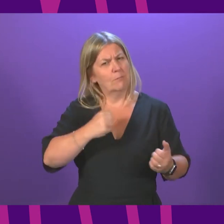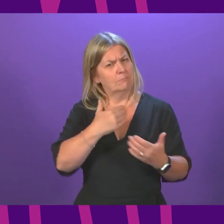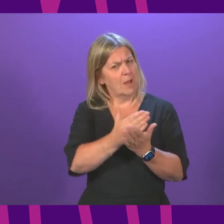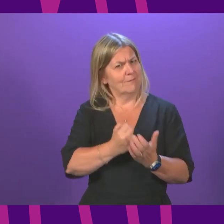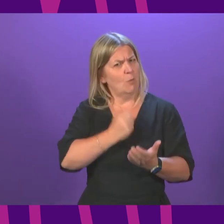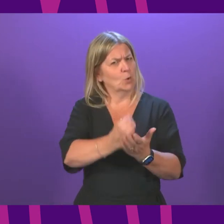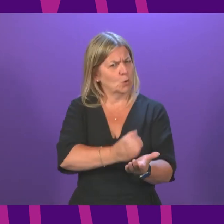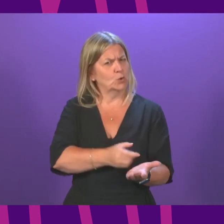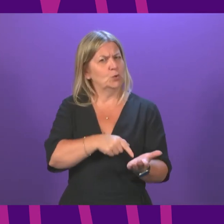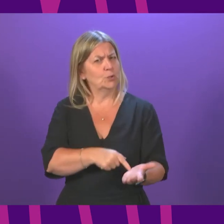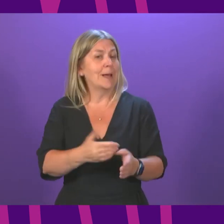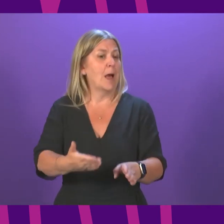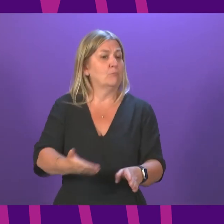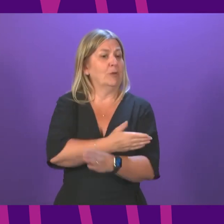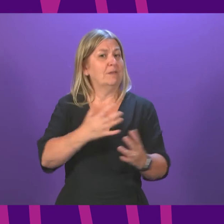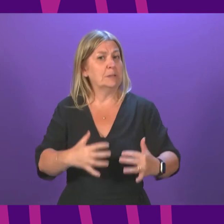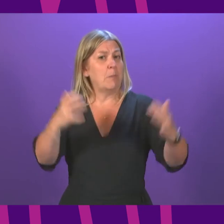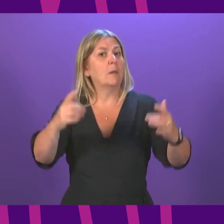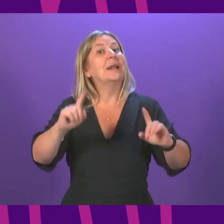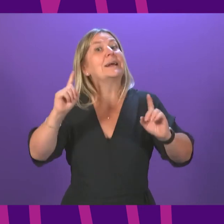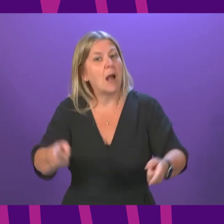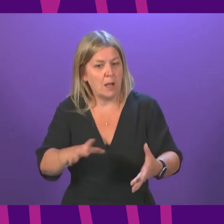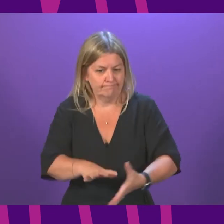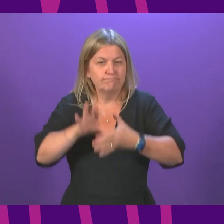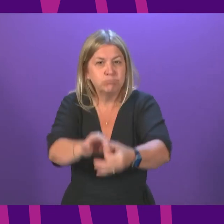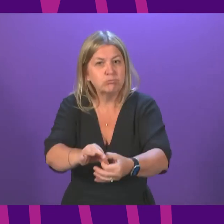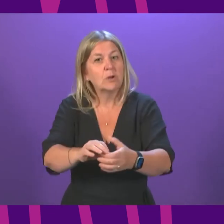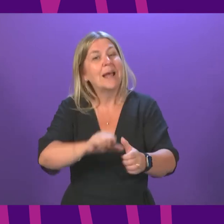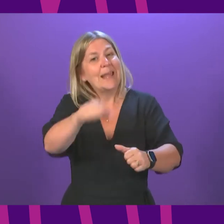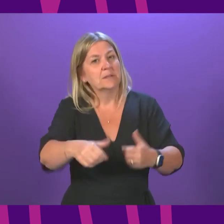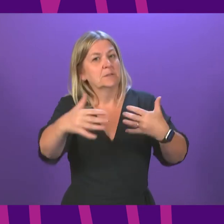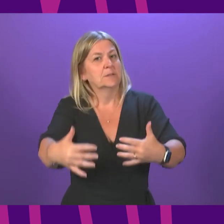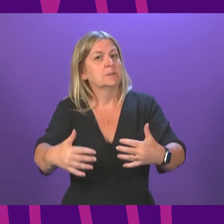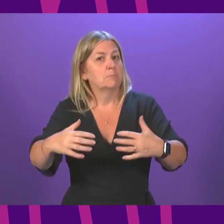cannot be bound by decisions made in the previous session. If we are looking to deliver positive